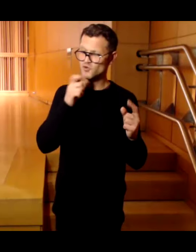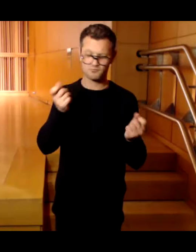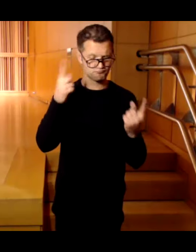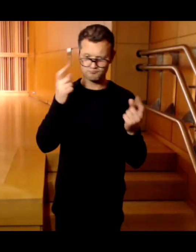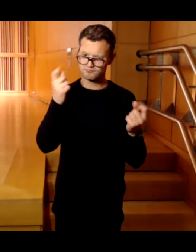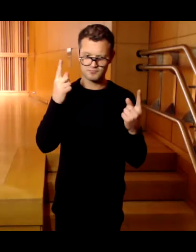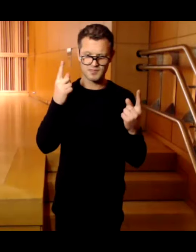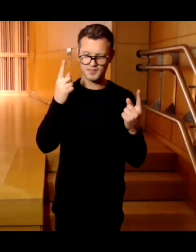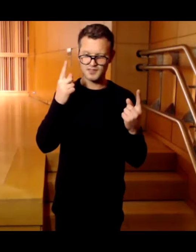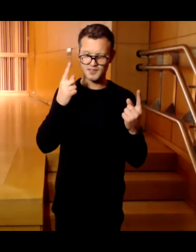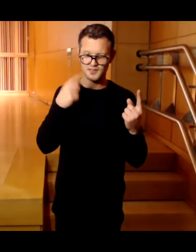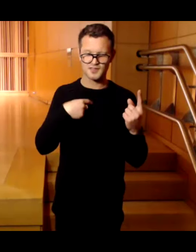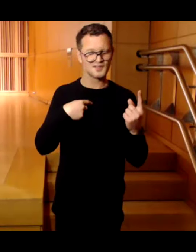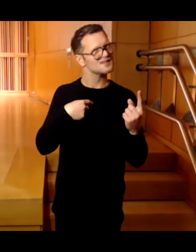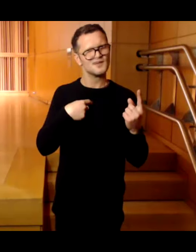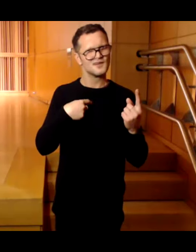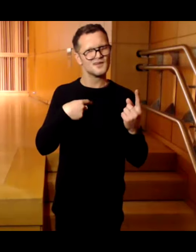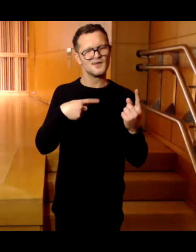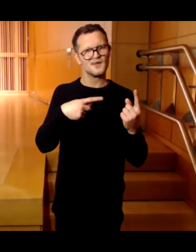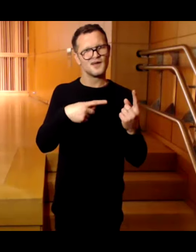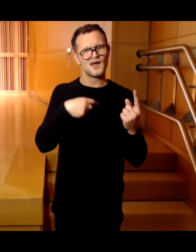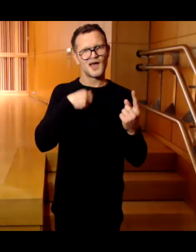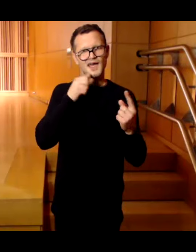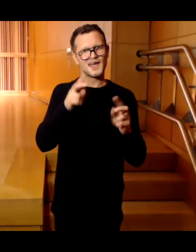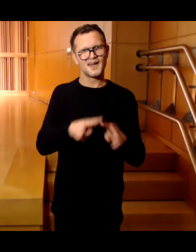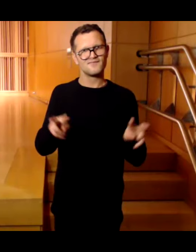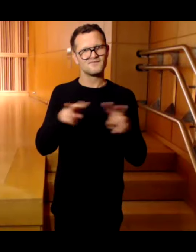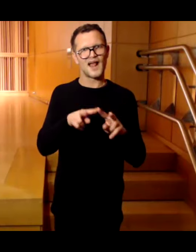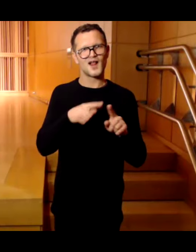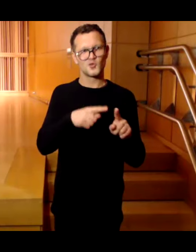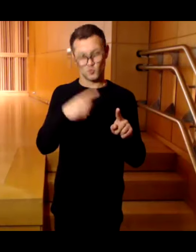I did not, in fact, value what I think she took to be blood truth.